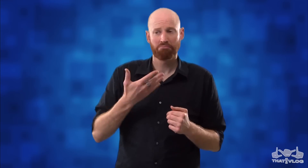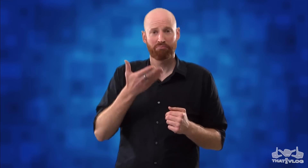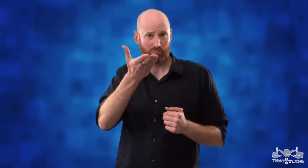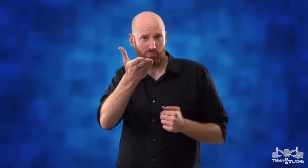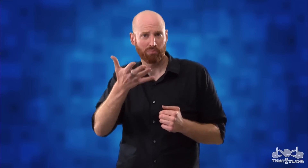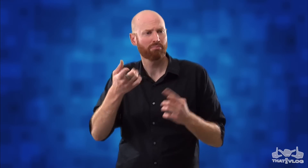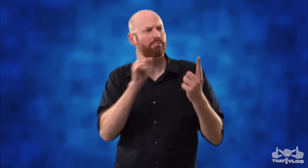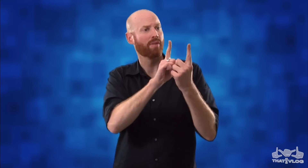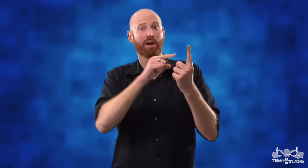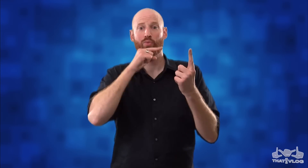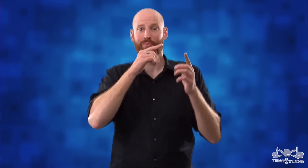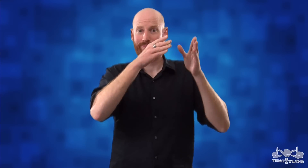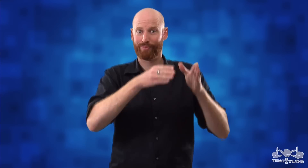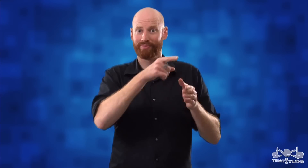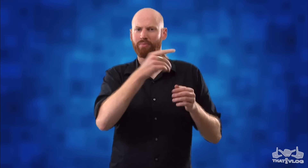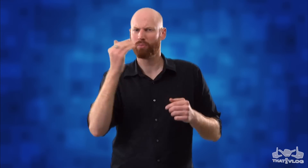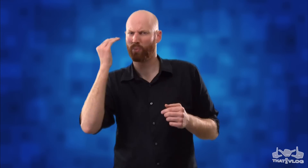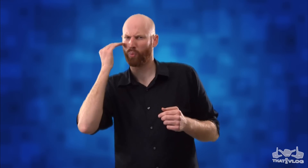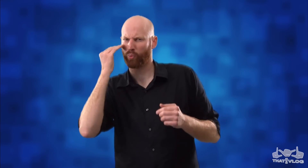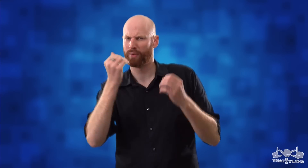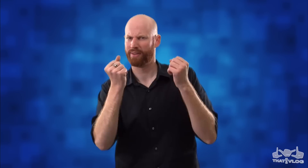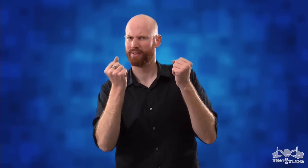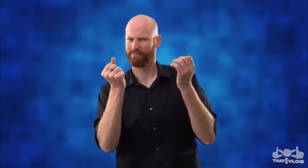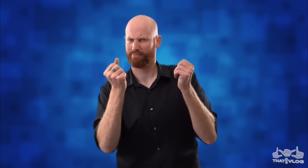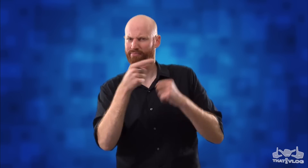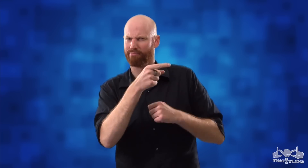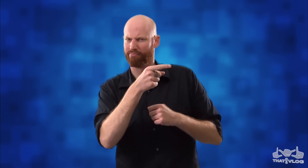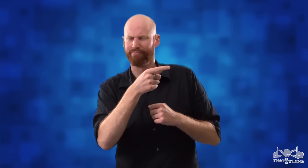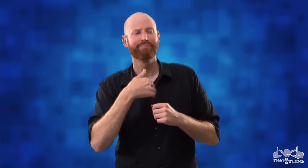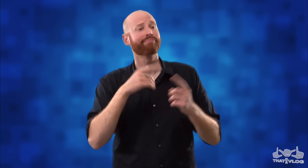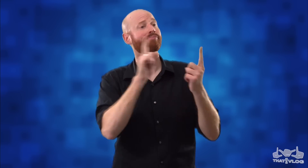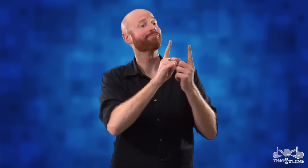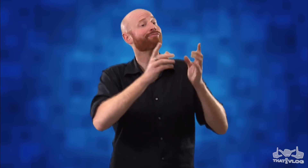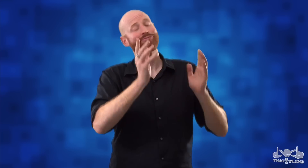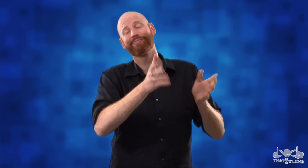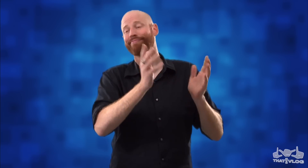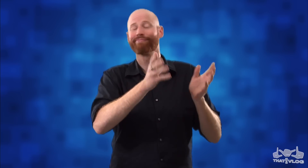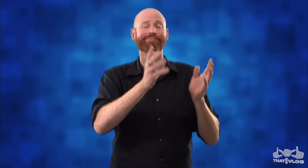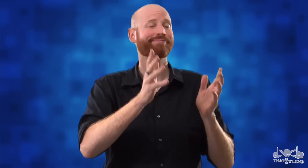Sometimes when I'm talking to a hearing person who knows sign language, I'll start chatting and